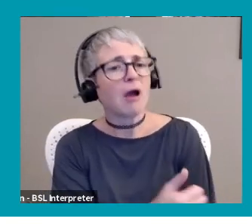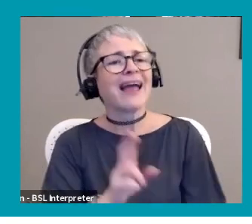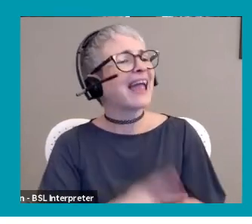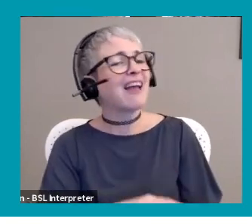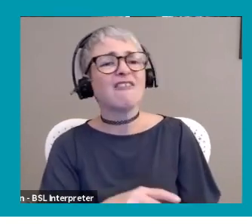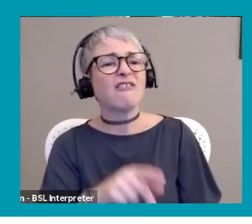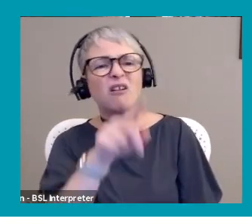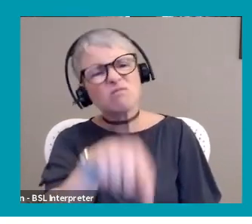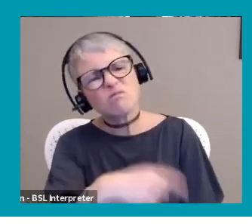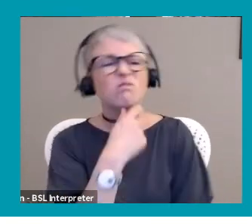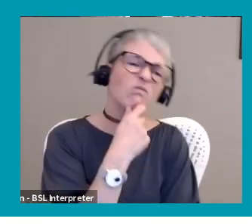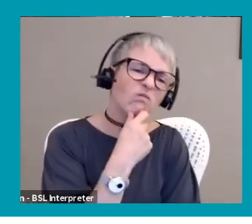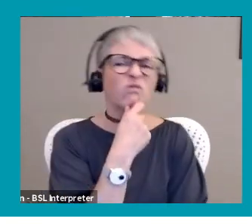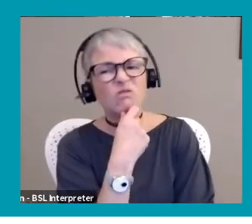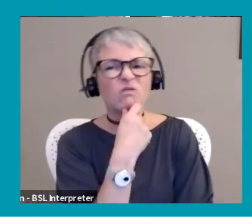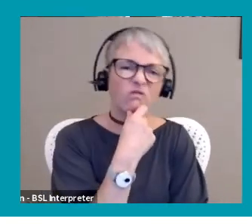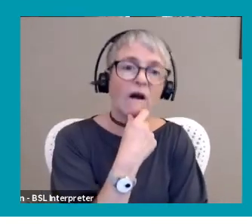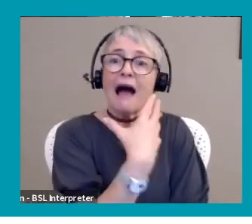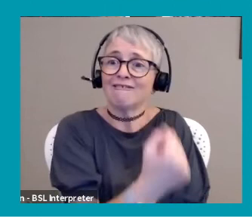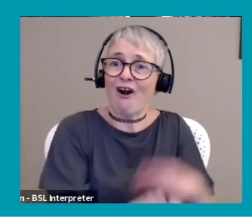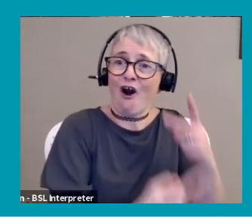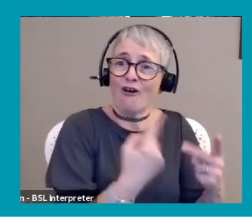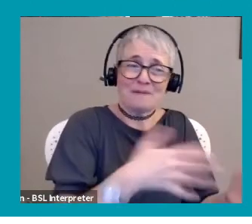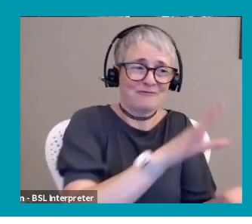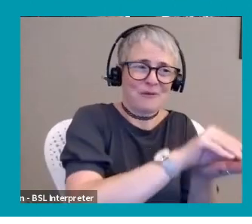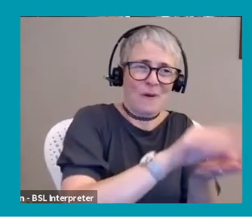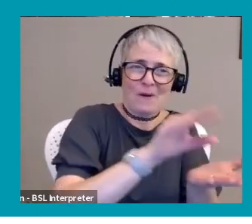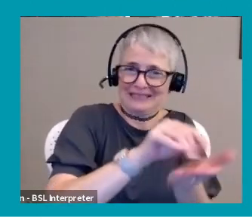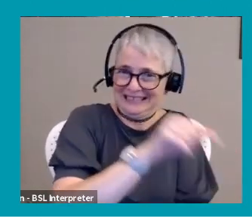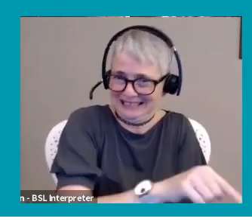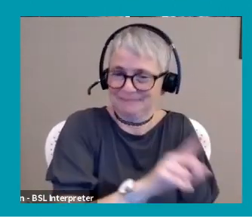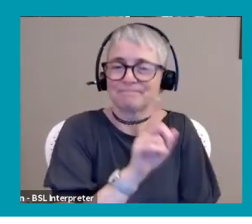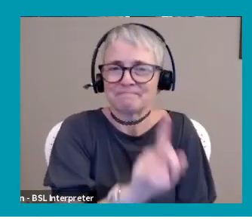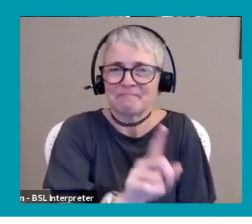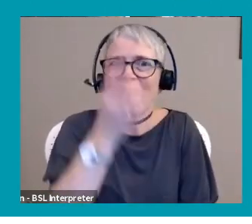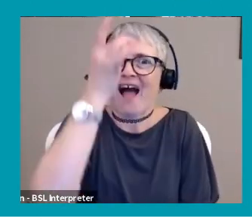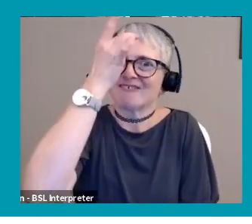check out our others we've got lots but as I had forgotten to mention earlier about the recording